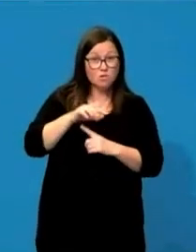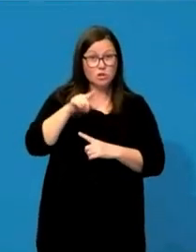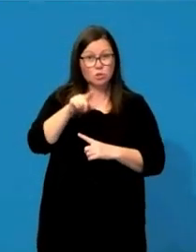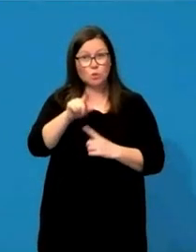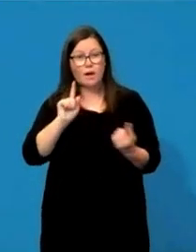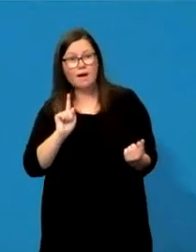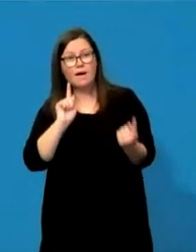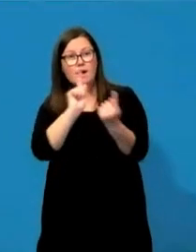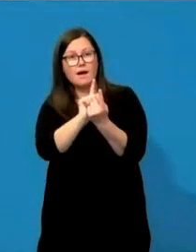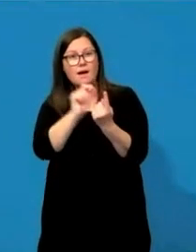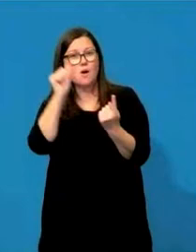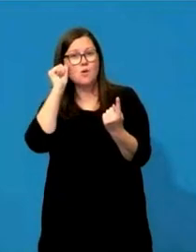relationship with that person?